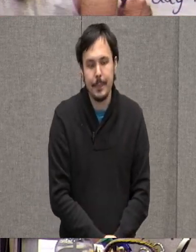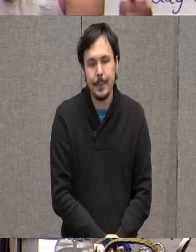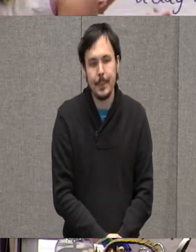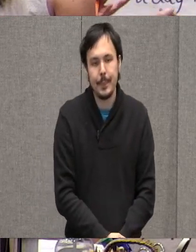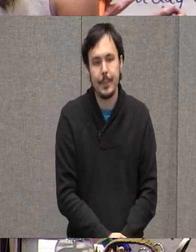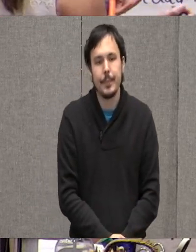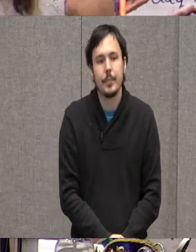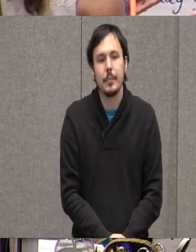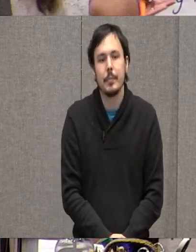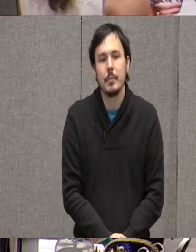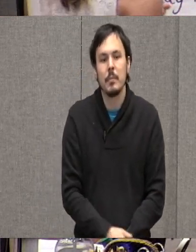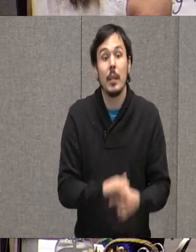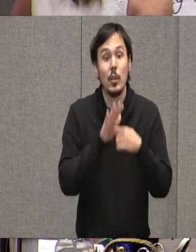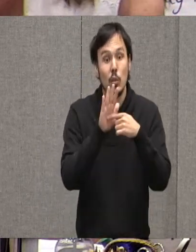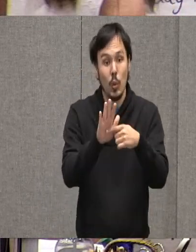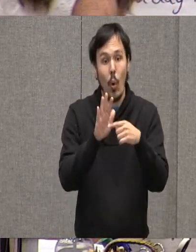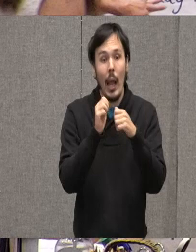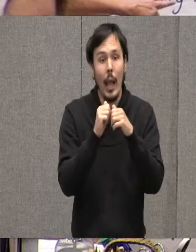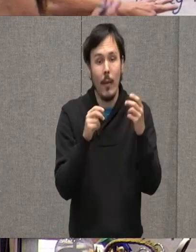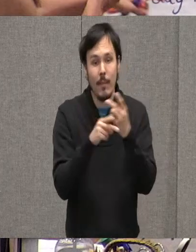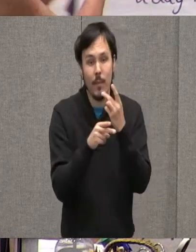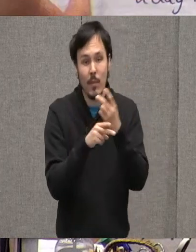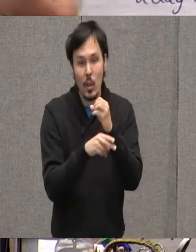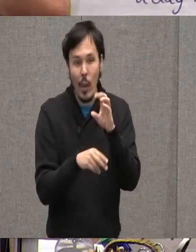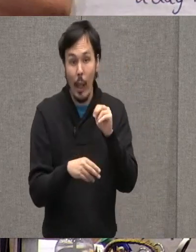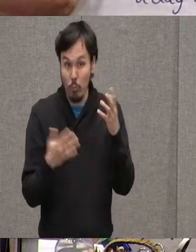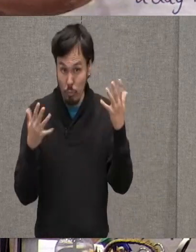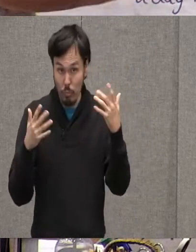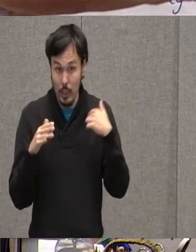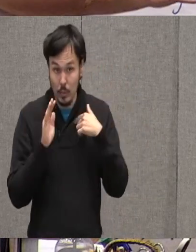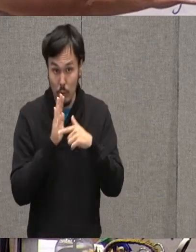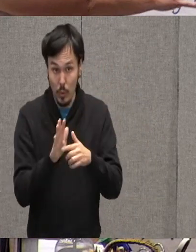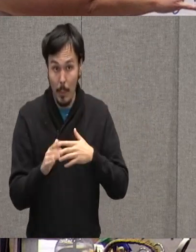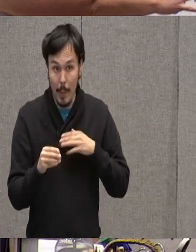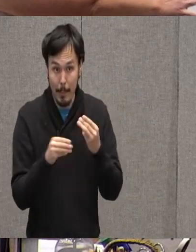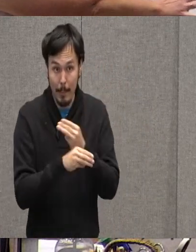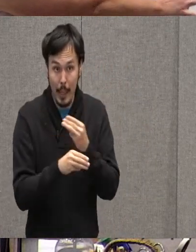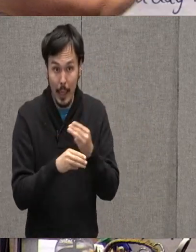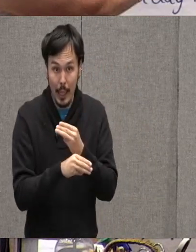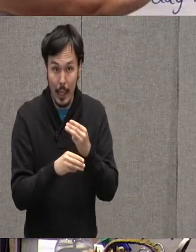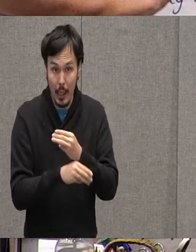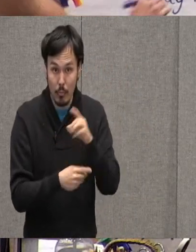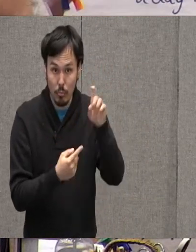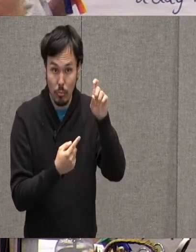Now it says show how you figured it out. Did I show my math here? Have I shown my work?